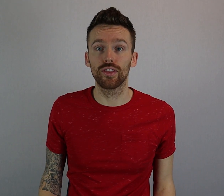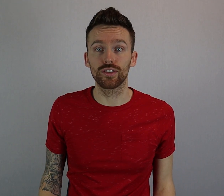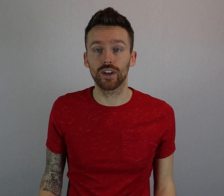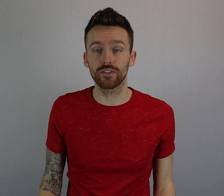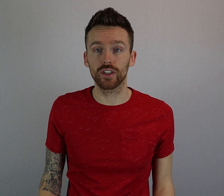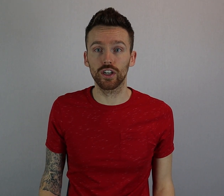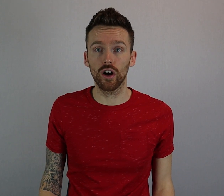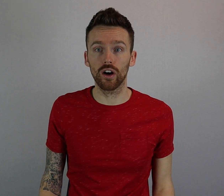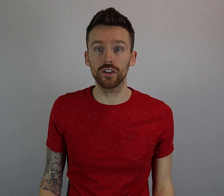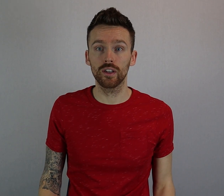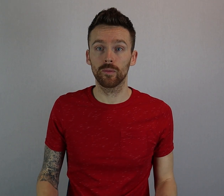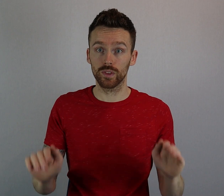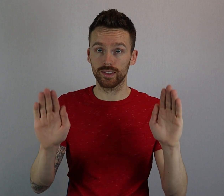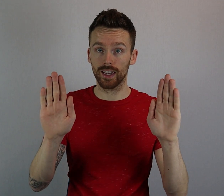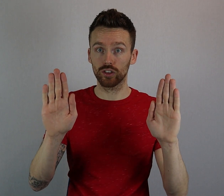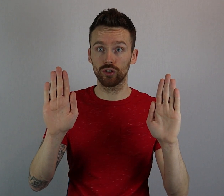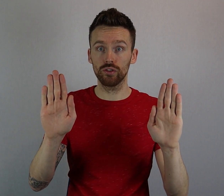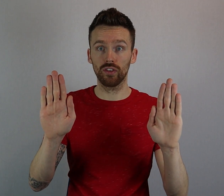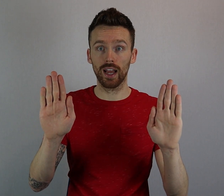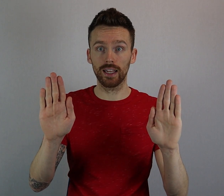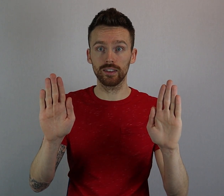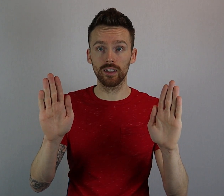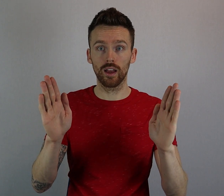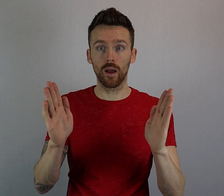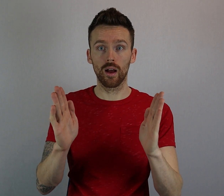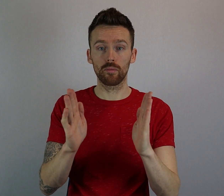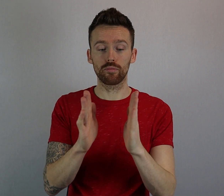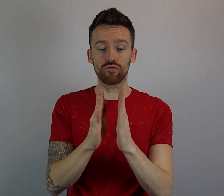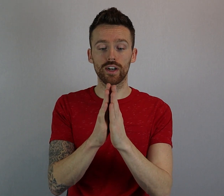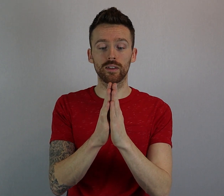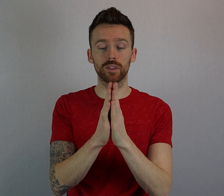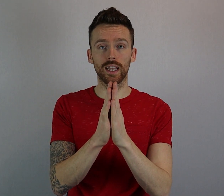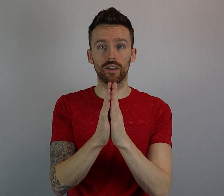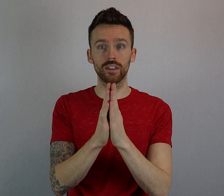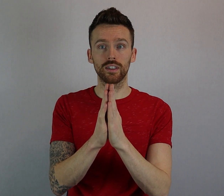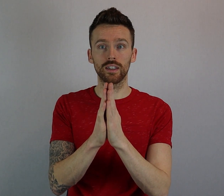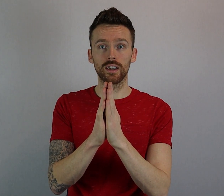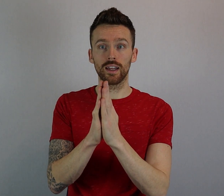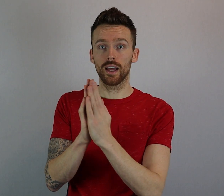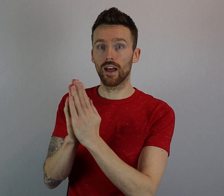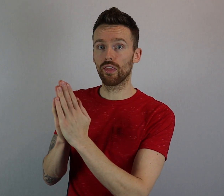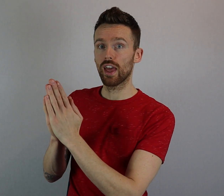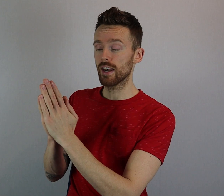The sign for card, take two flat hands bring them together and then